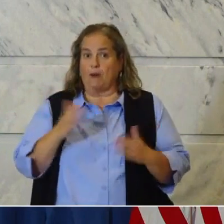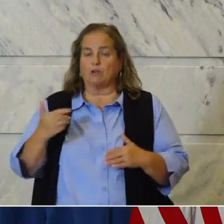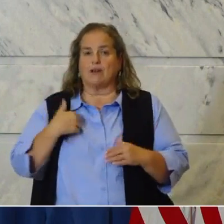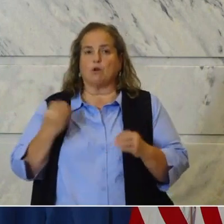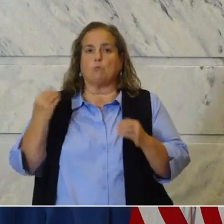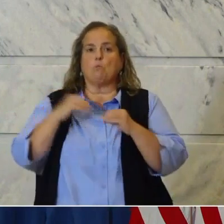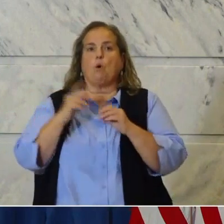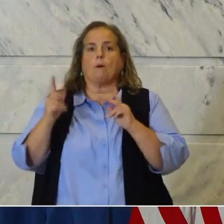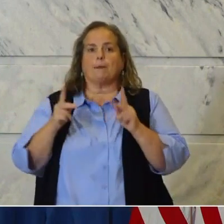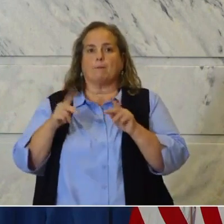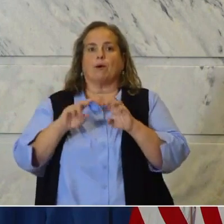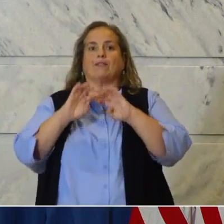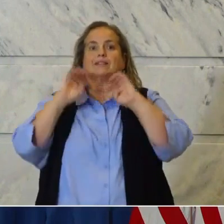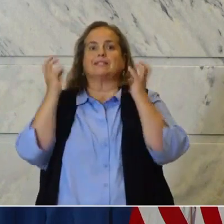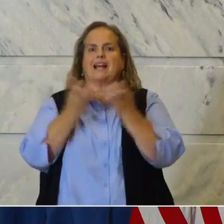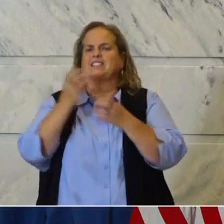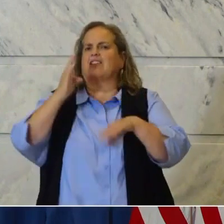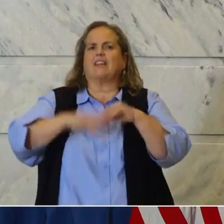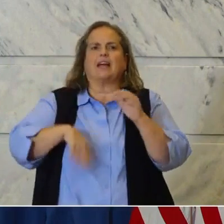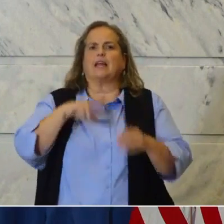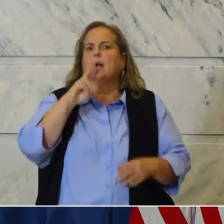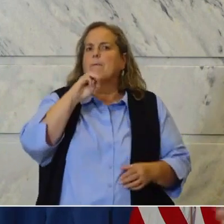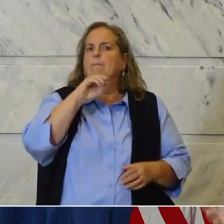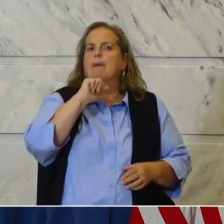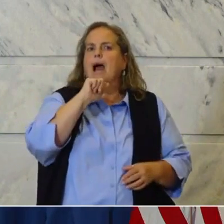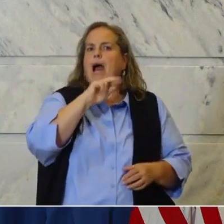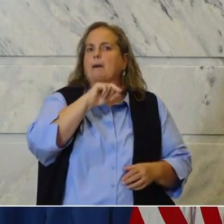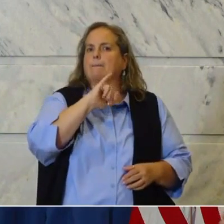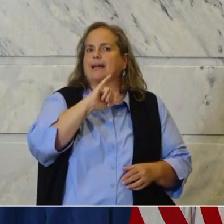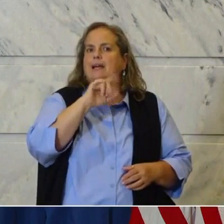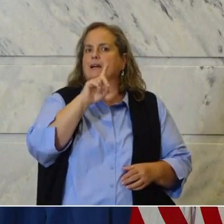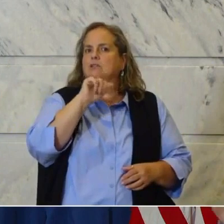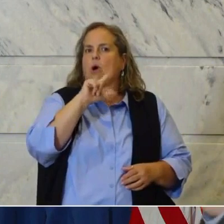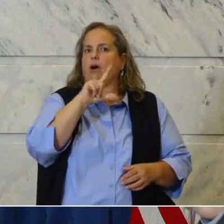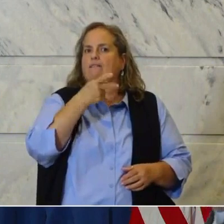the Miami Dolphins. If I if a red, the two correctly now they're different